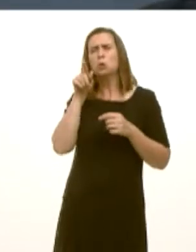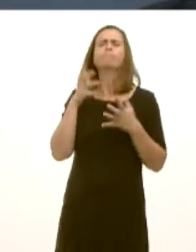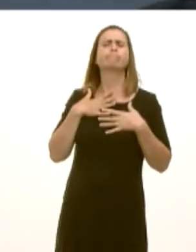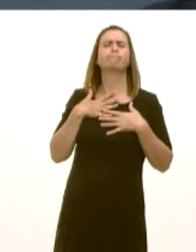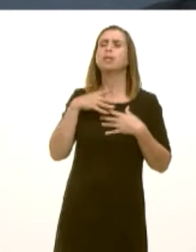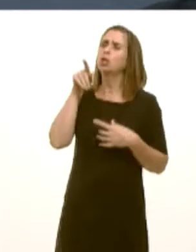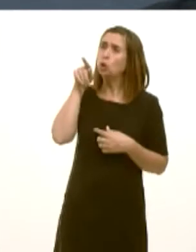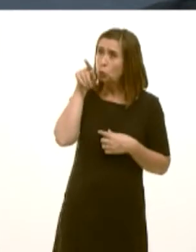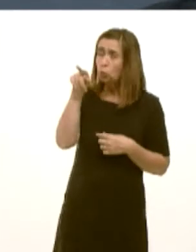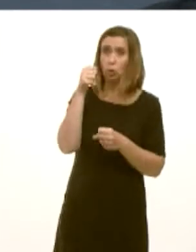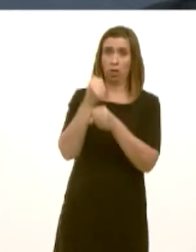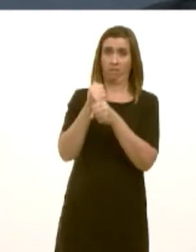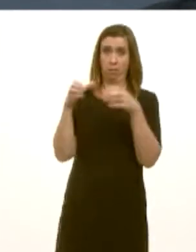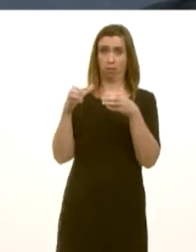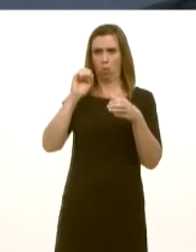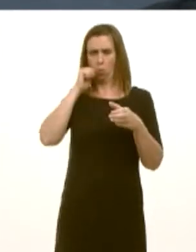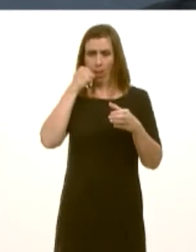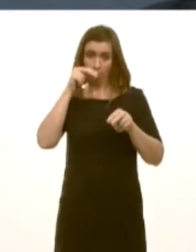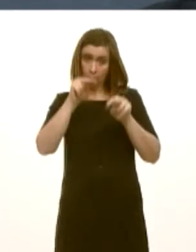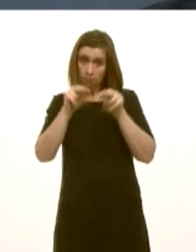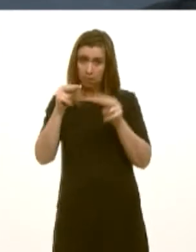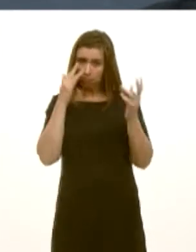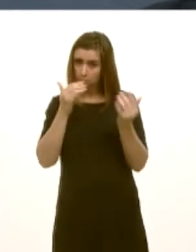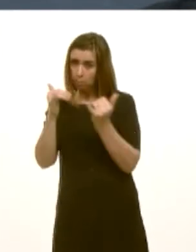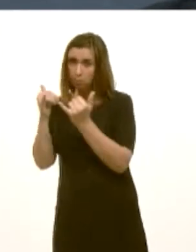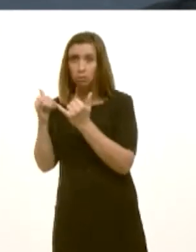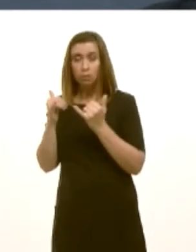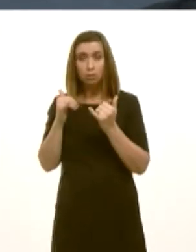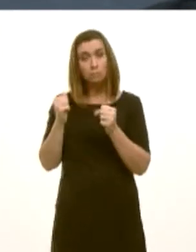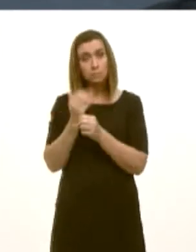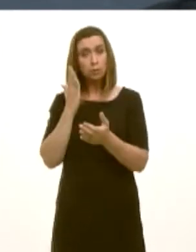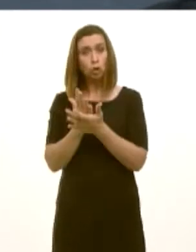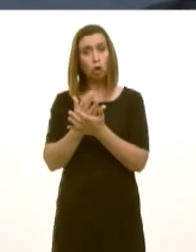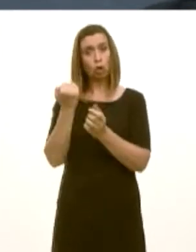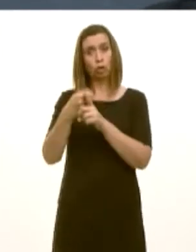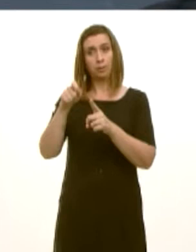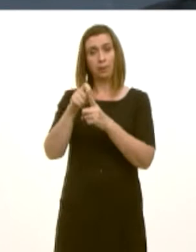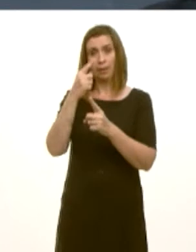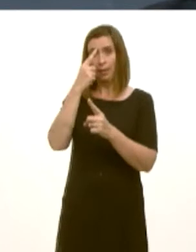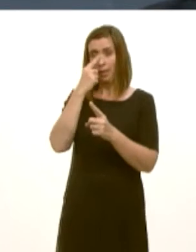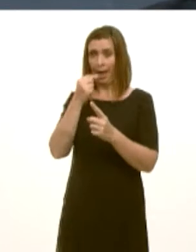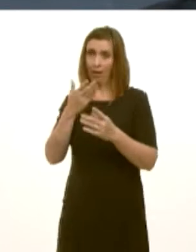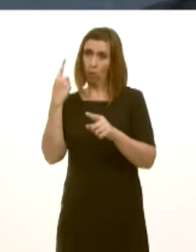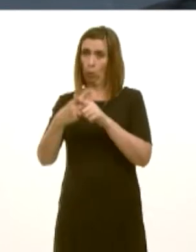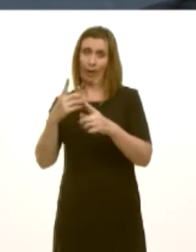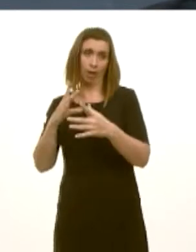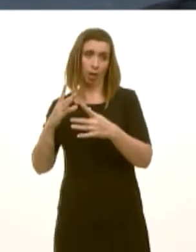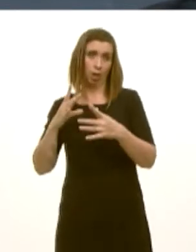make to ensure that GPs will have access to diagnostic services as quickly as they need